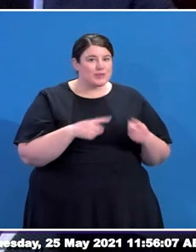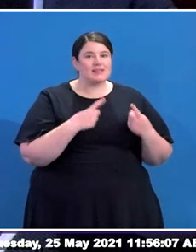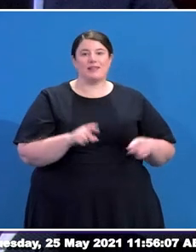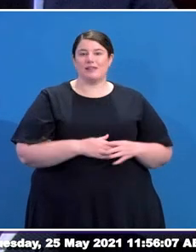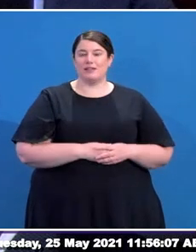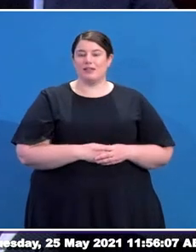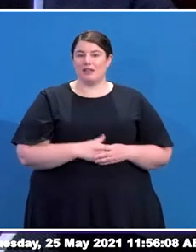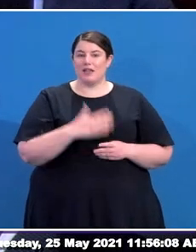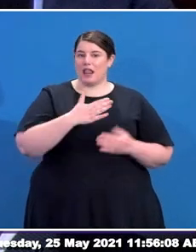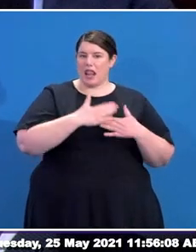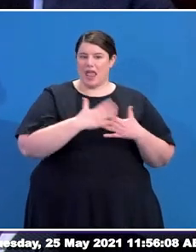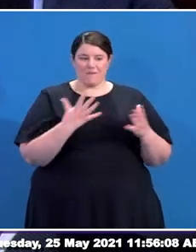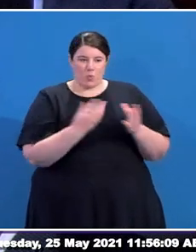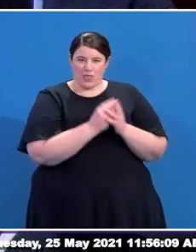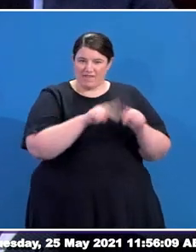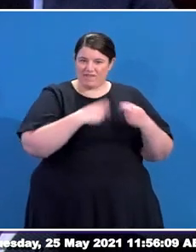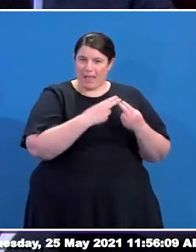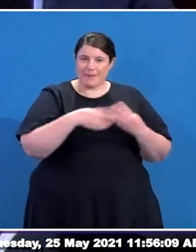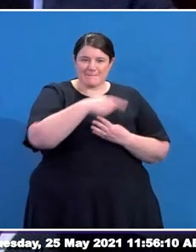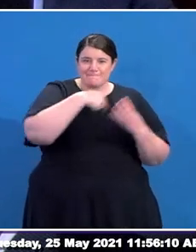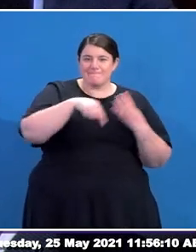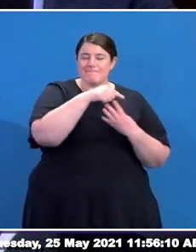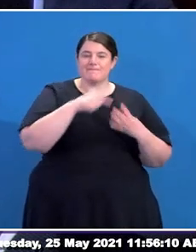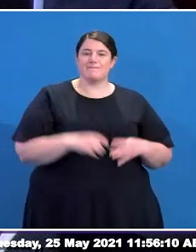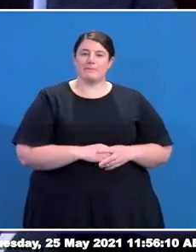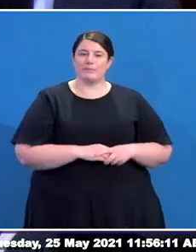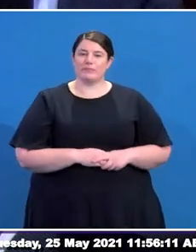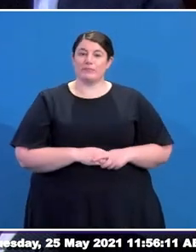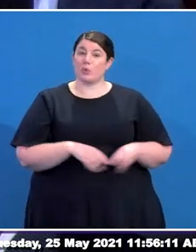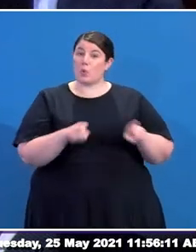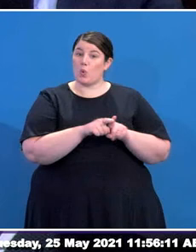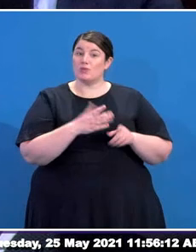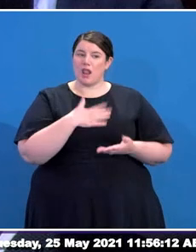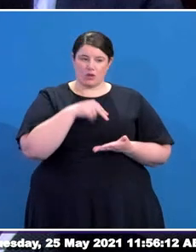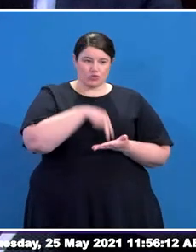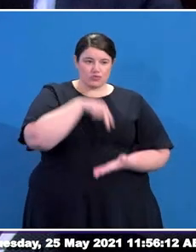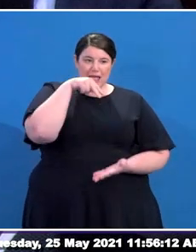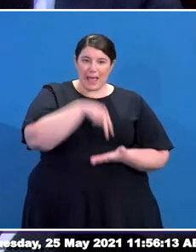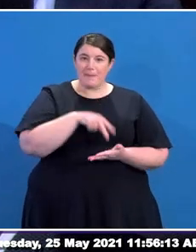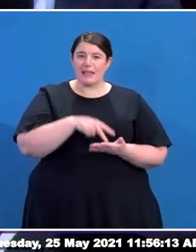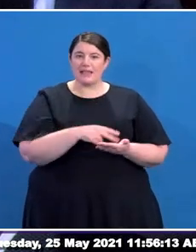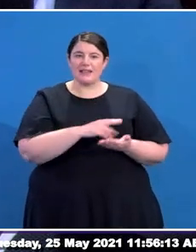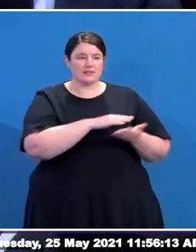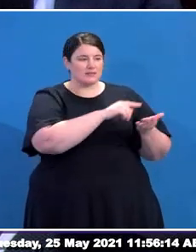and he loves being with his family. SOPHIA: Yeah. And he also likes the trampoline and the swings. Yeah.